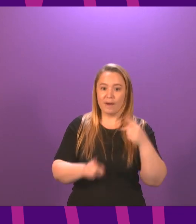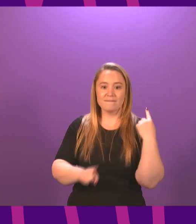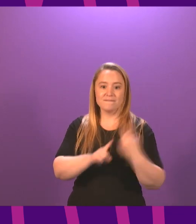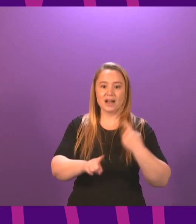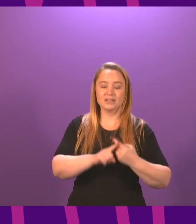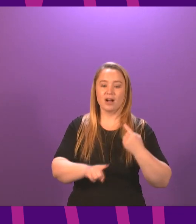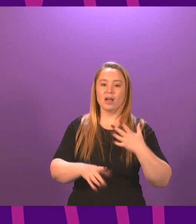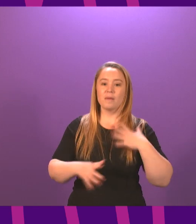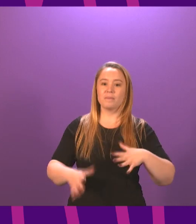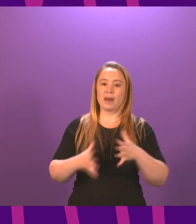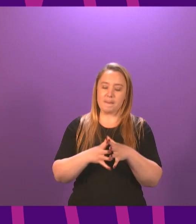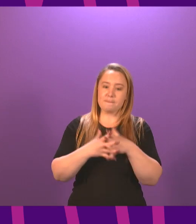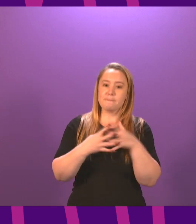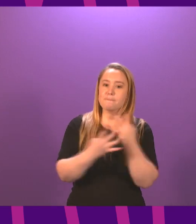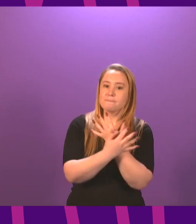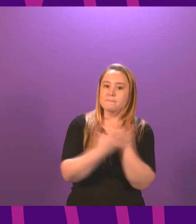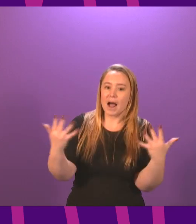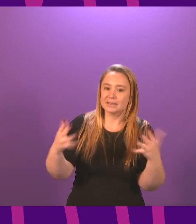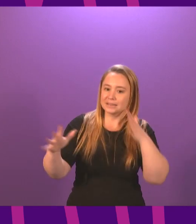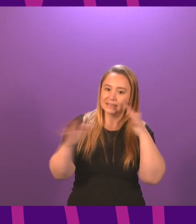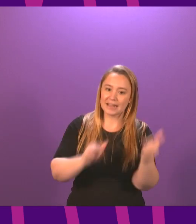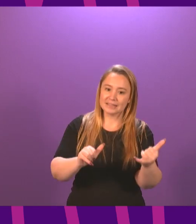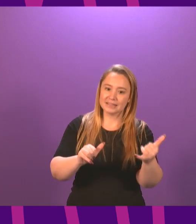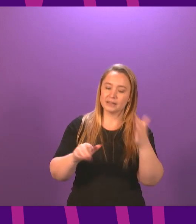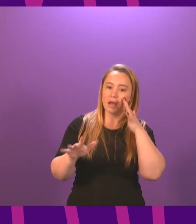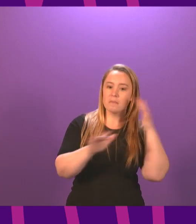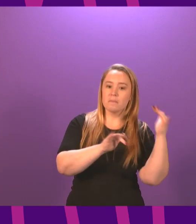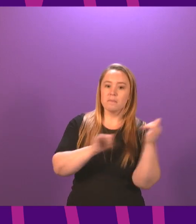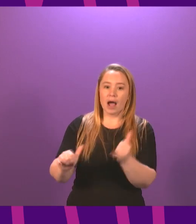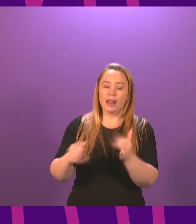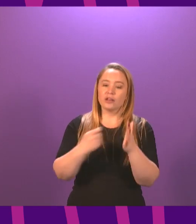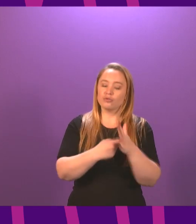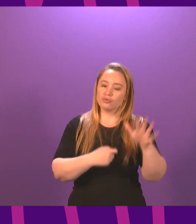which is why one of the mass testing pilots that I spoke about earlier is in Renfrewshire,